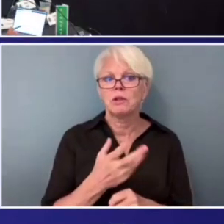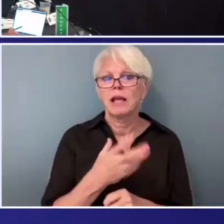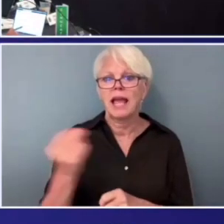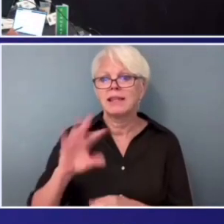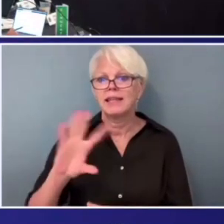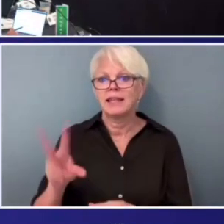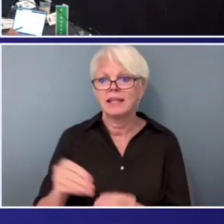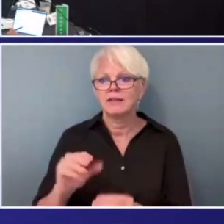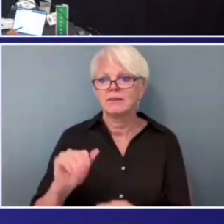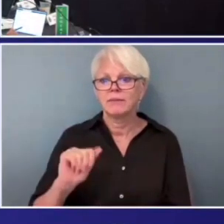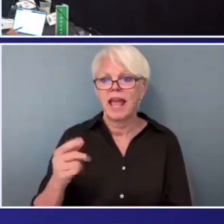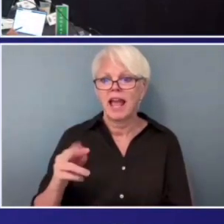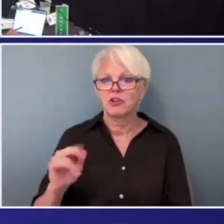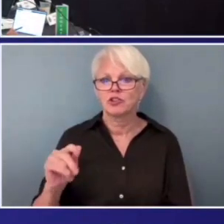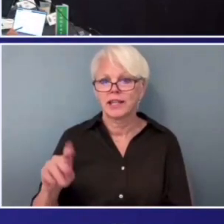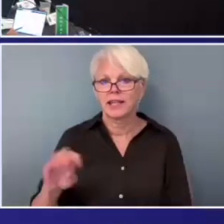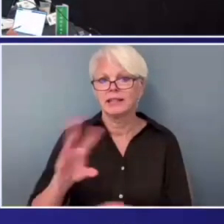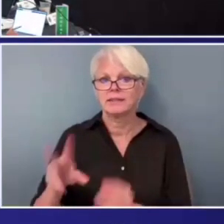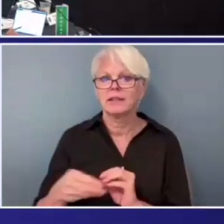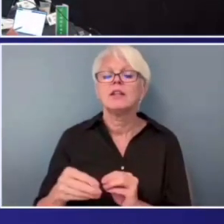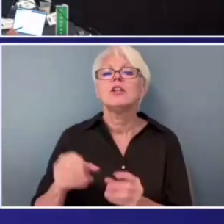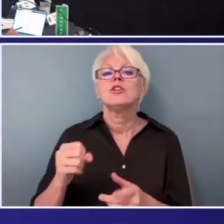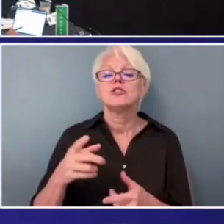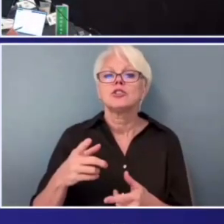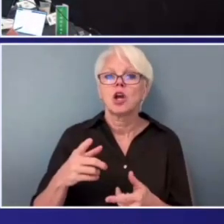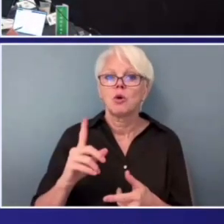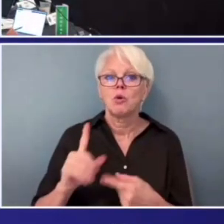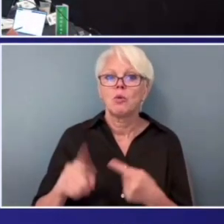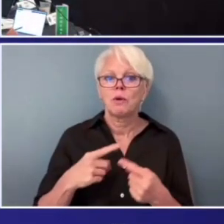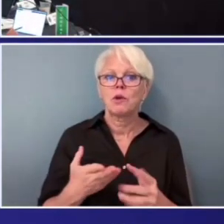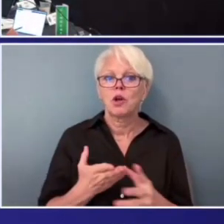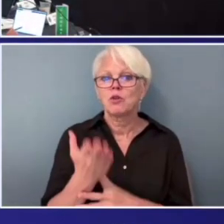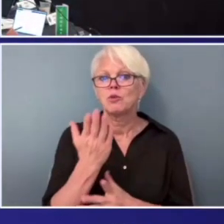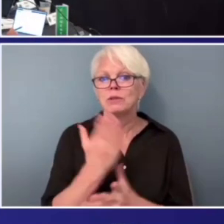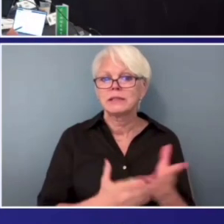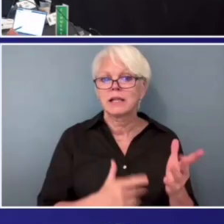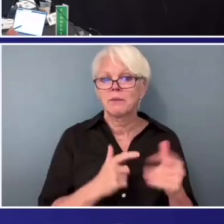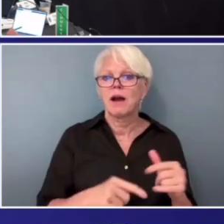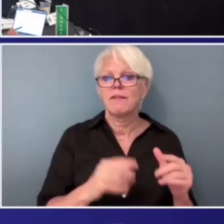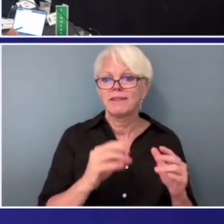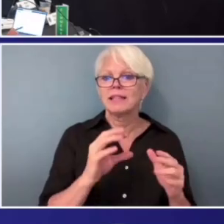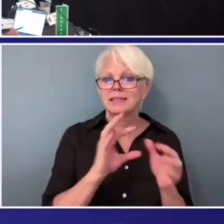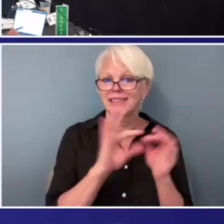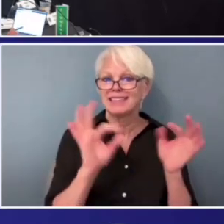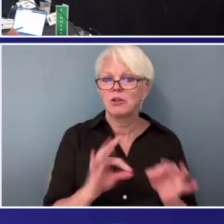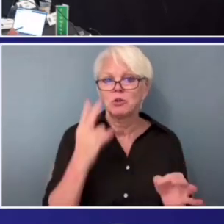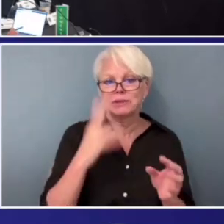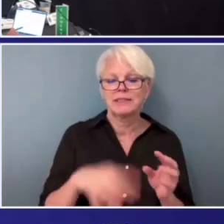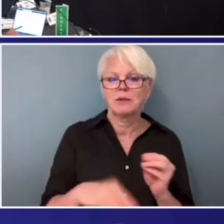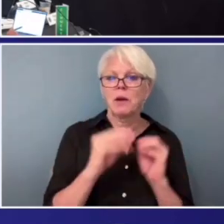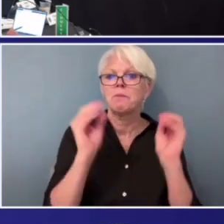And so I think as we get through some of this text, you'll see where we've made additional clarifications for that.